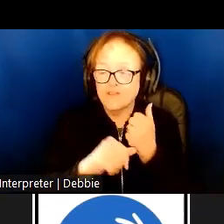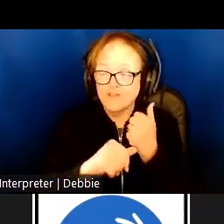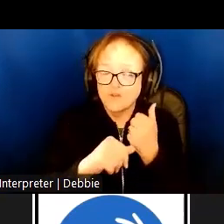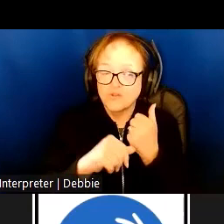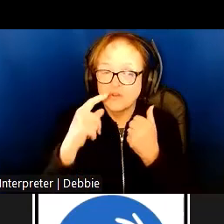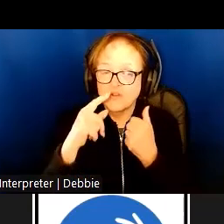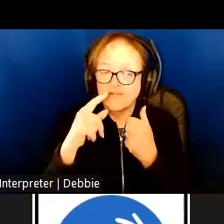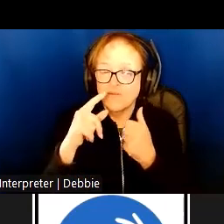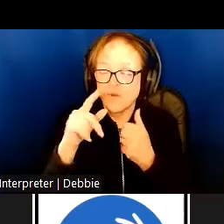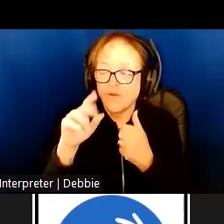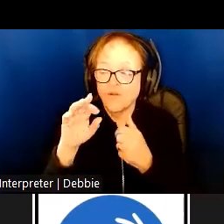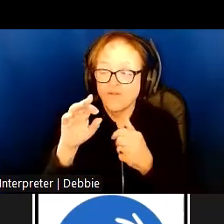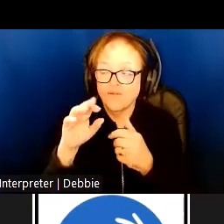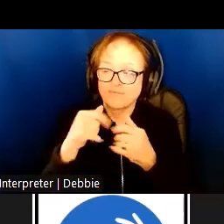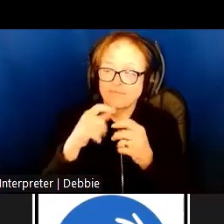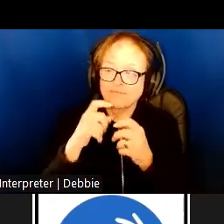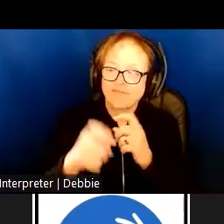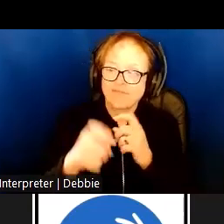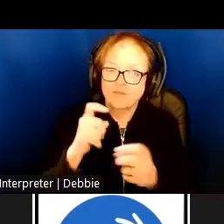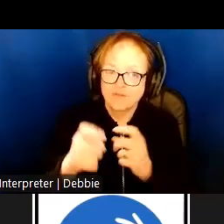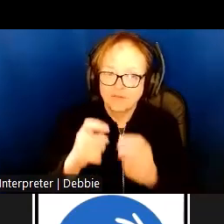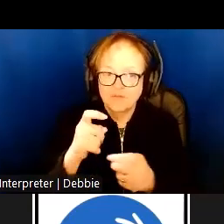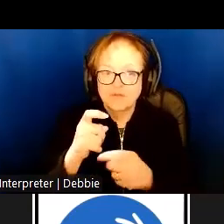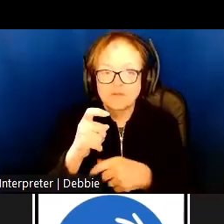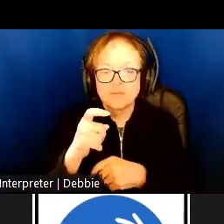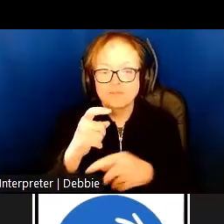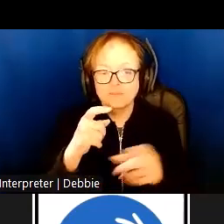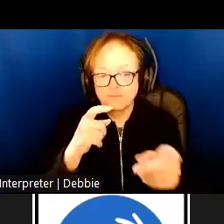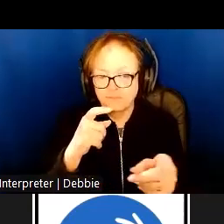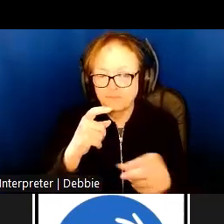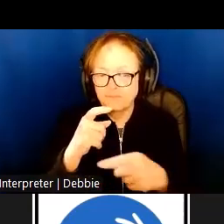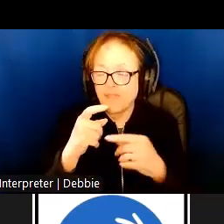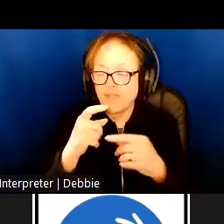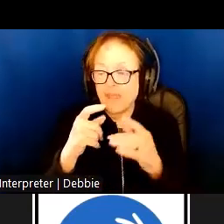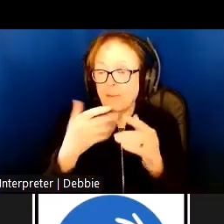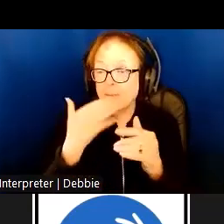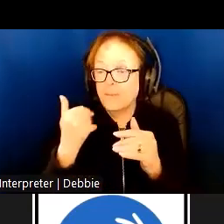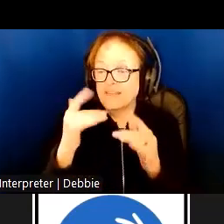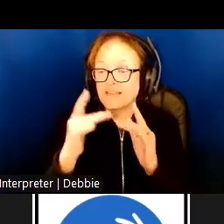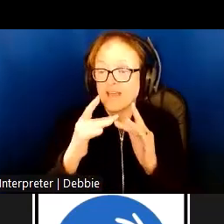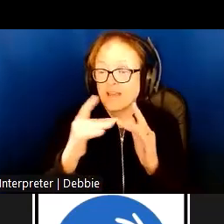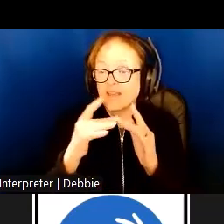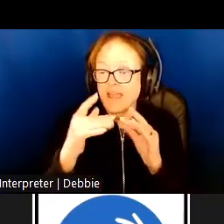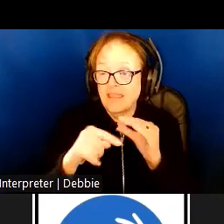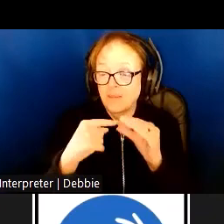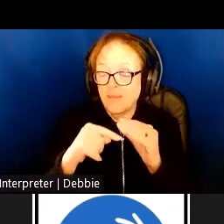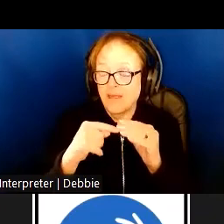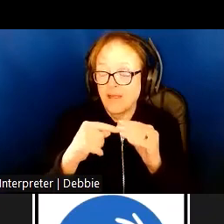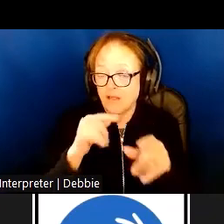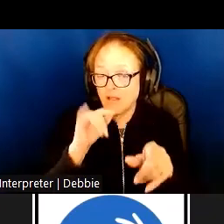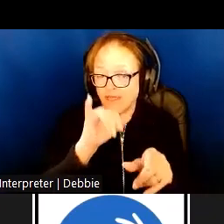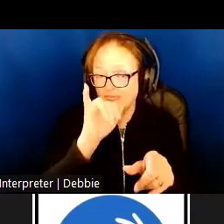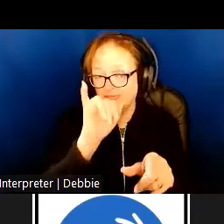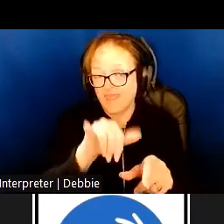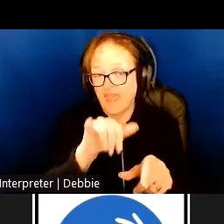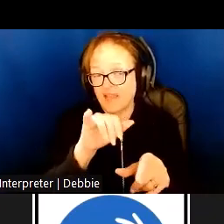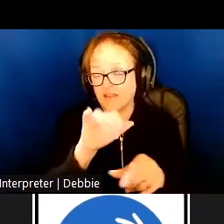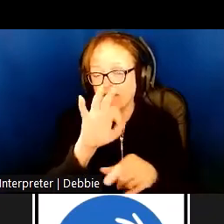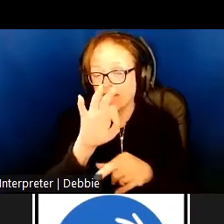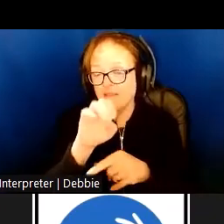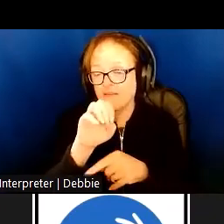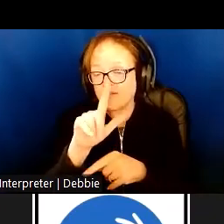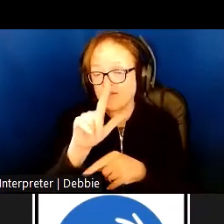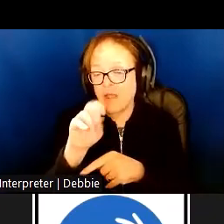a Mid Atlantic Arts Staff member is by email at Fellowships@midatlanticarts.org or you